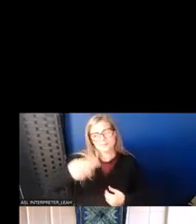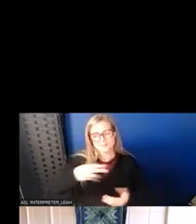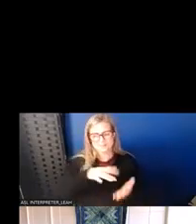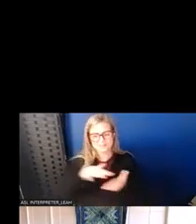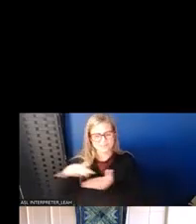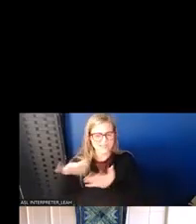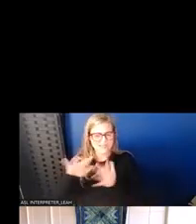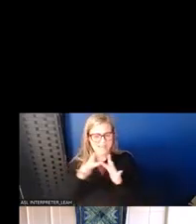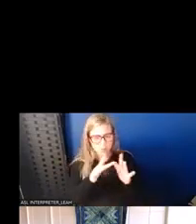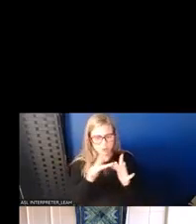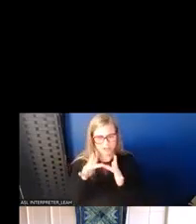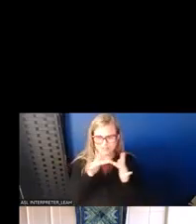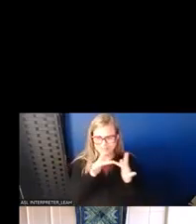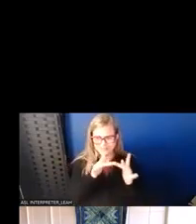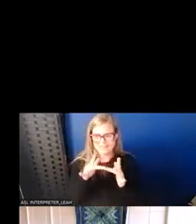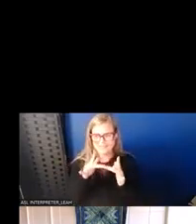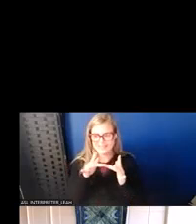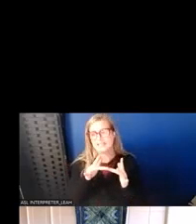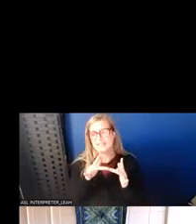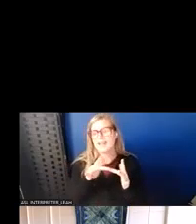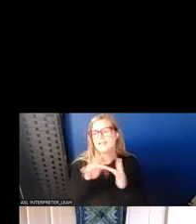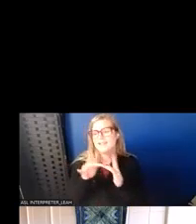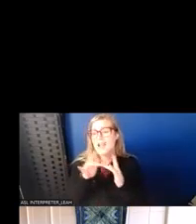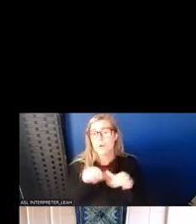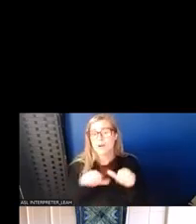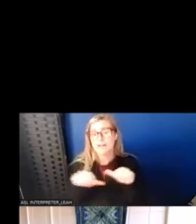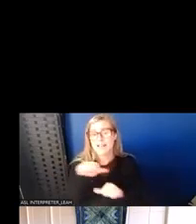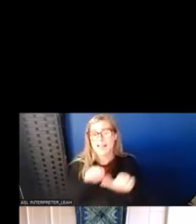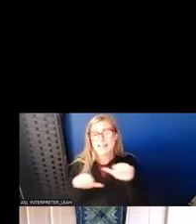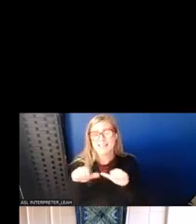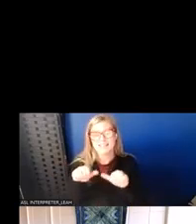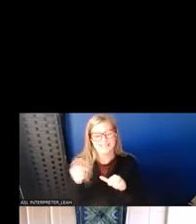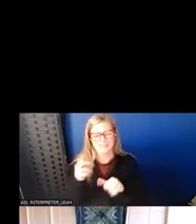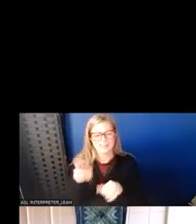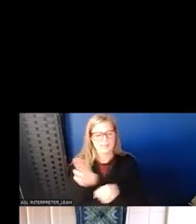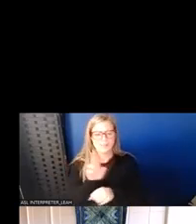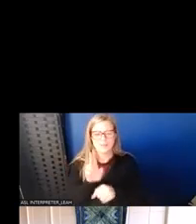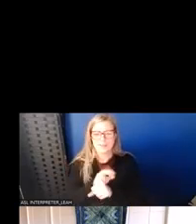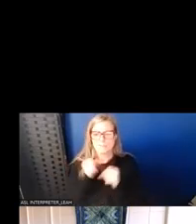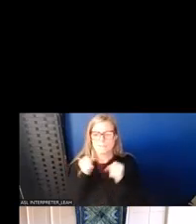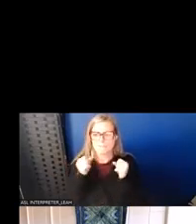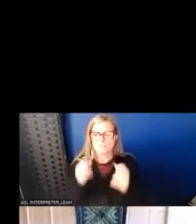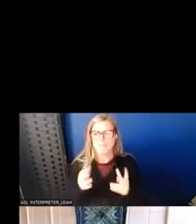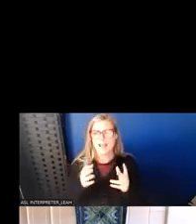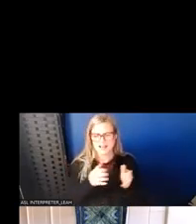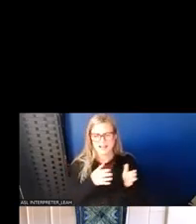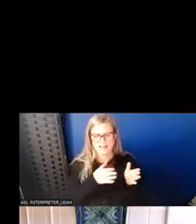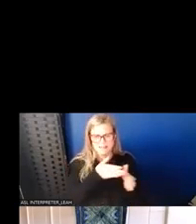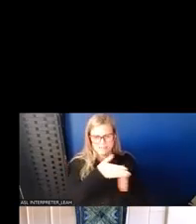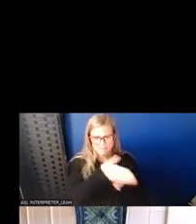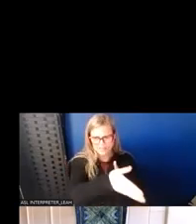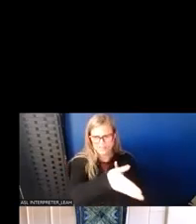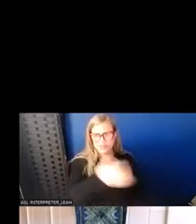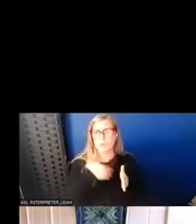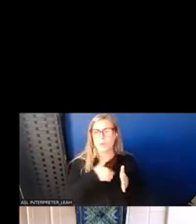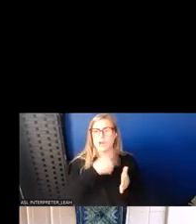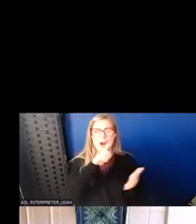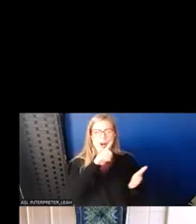and network science is something that is used in many, many fields. We, of course, are interested in the study of social networks, of